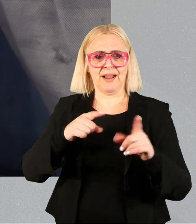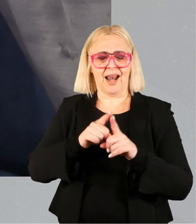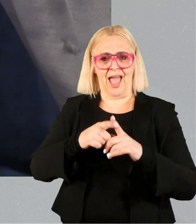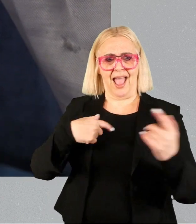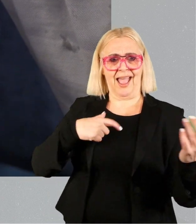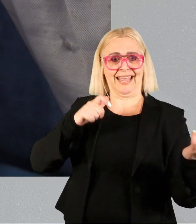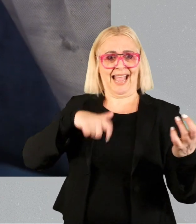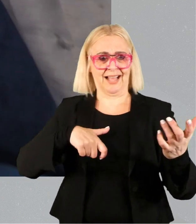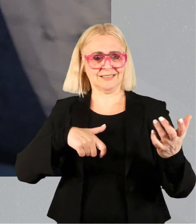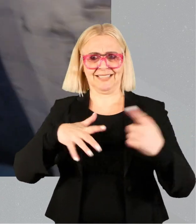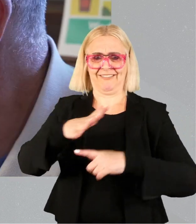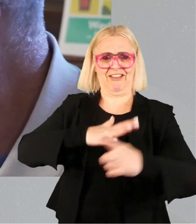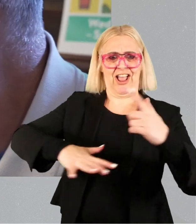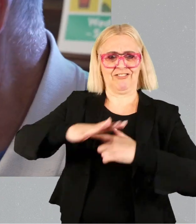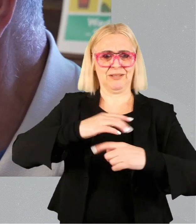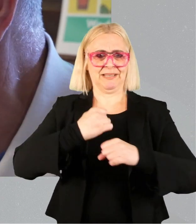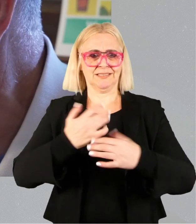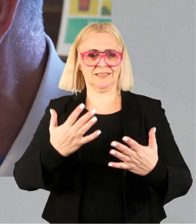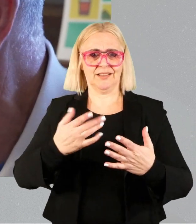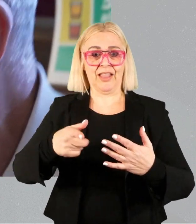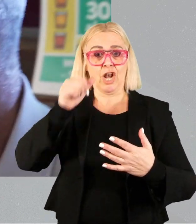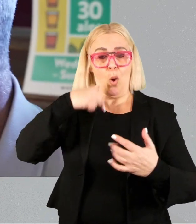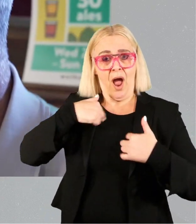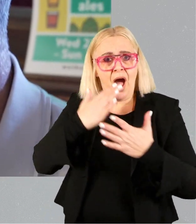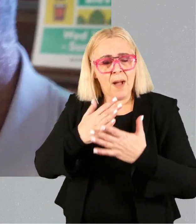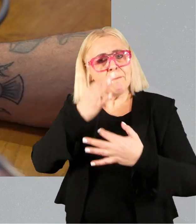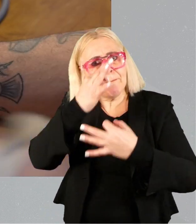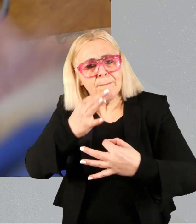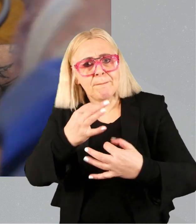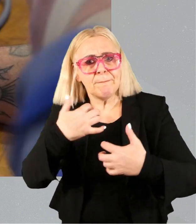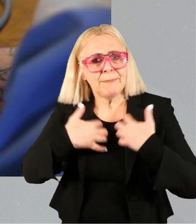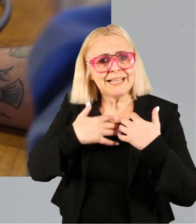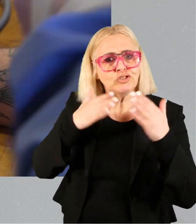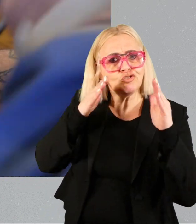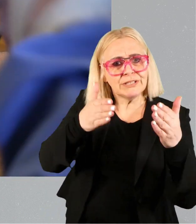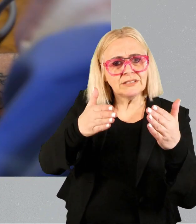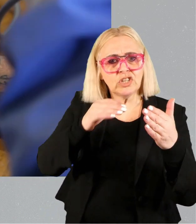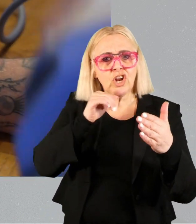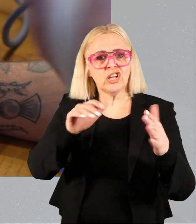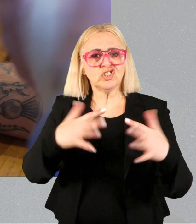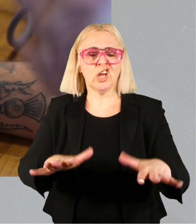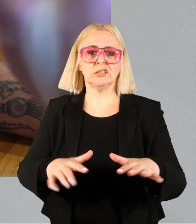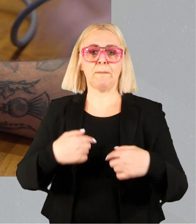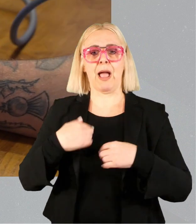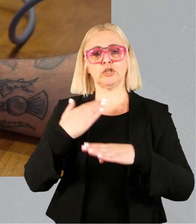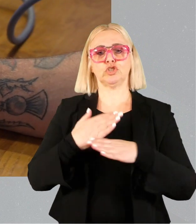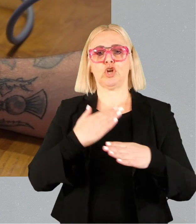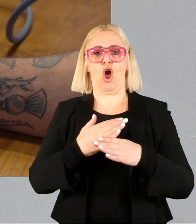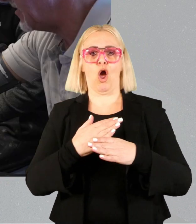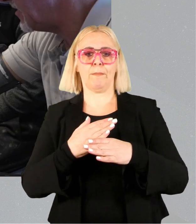well, if I go into your environment, so I'm your guest, they know you're interested in them.